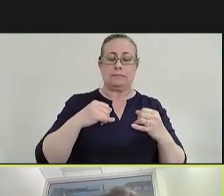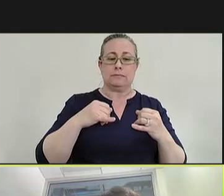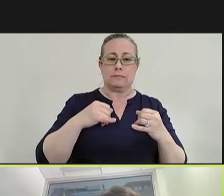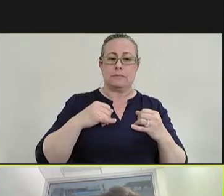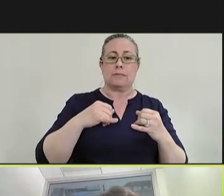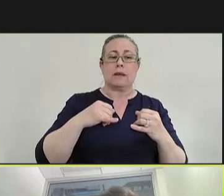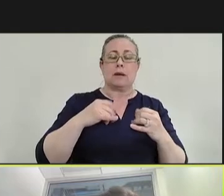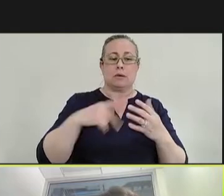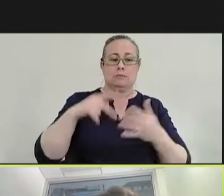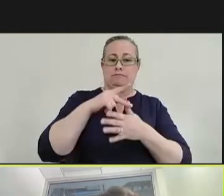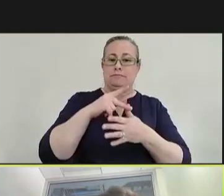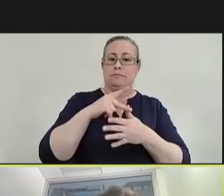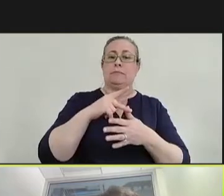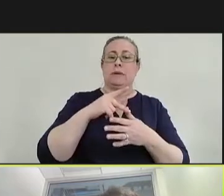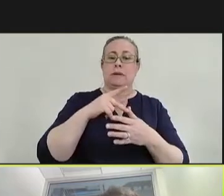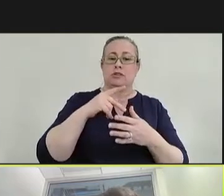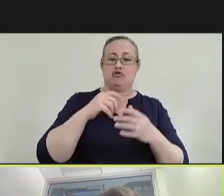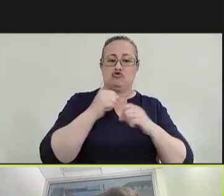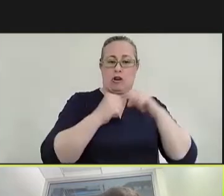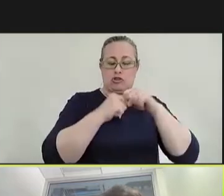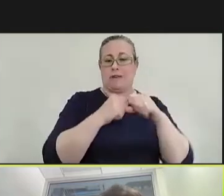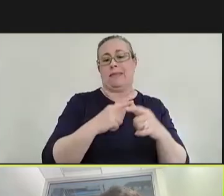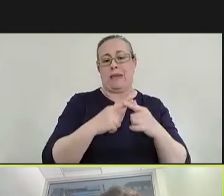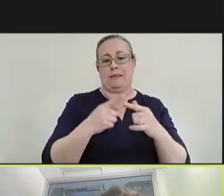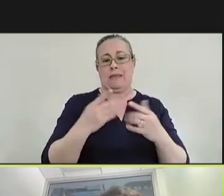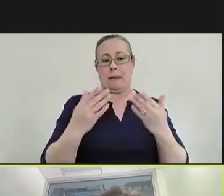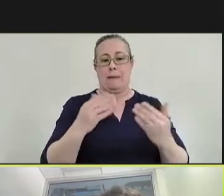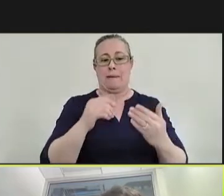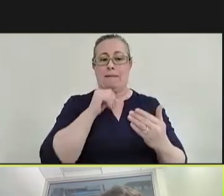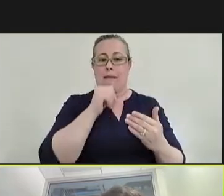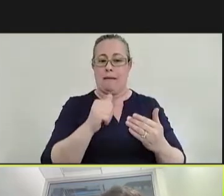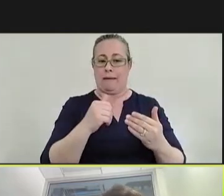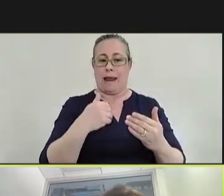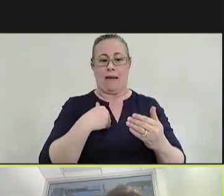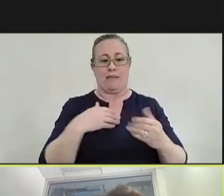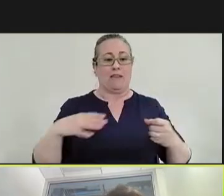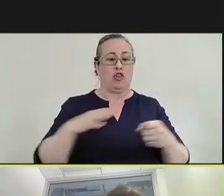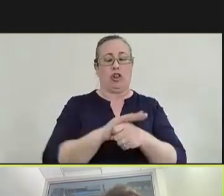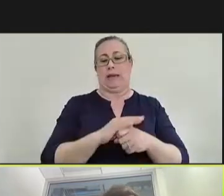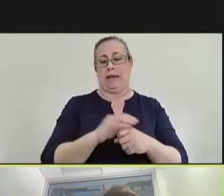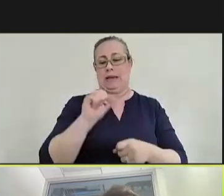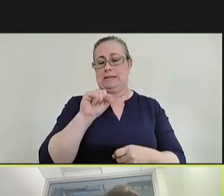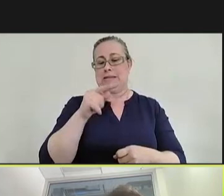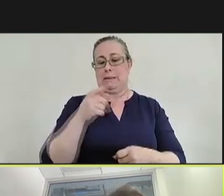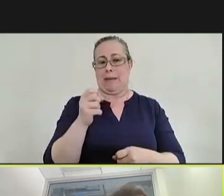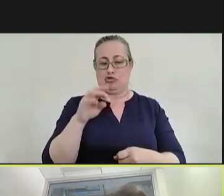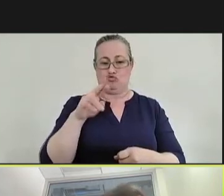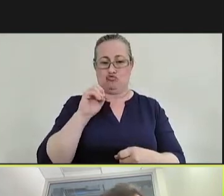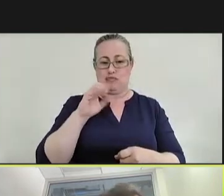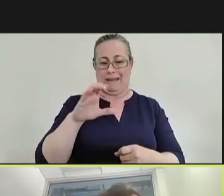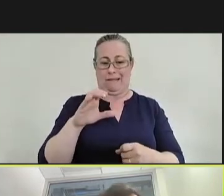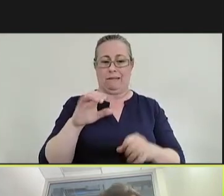full symmetric representation of this trimer. And that potentially could lead to off-target